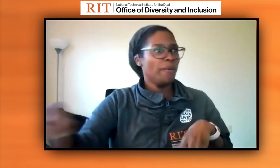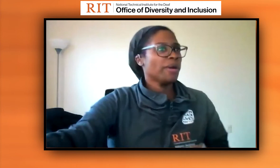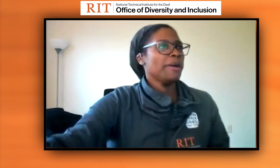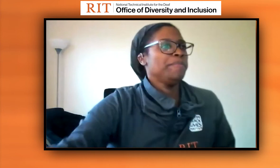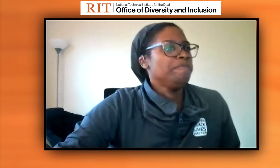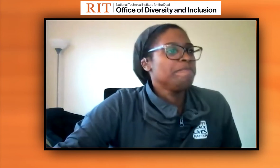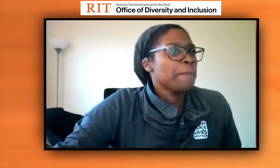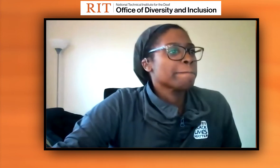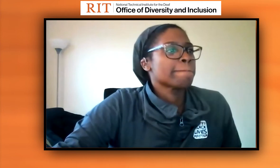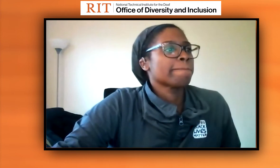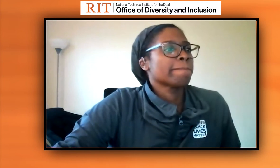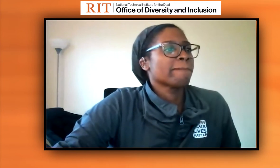I'm going to share that with you right now.